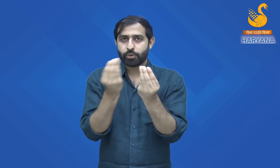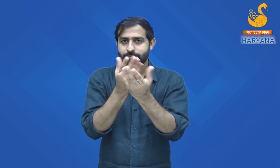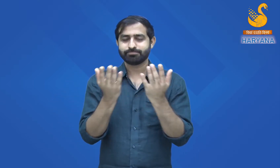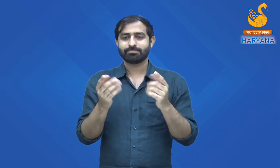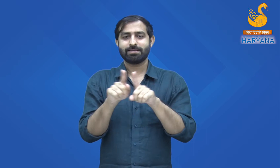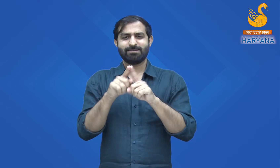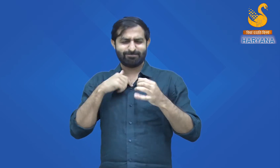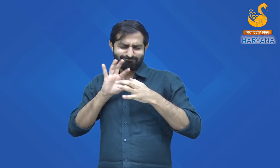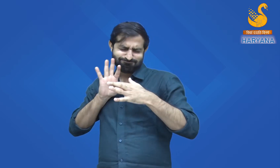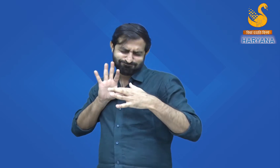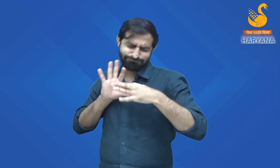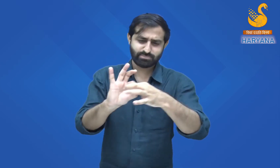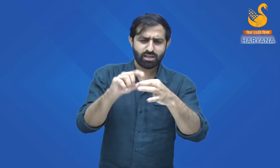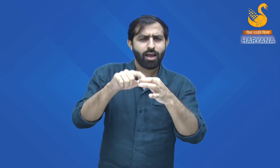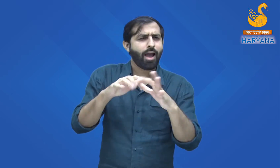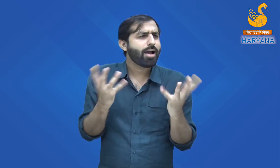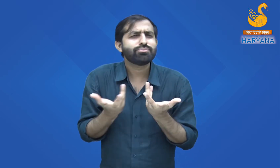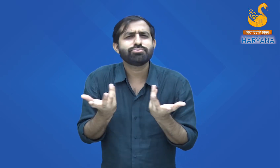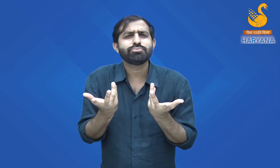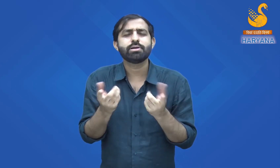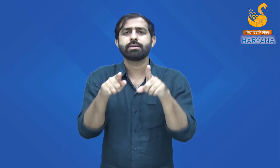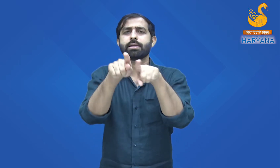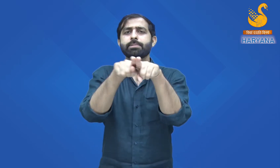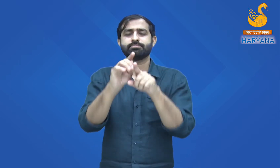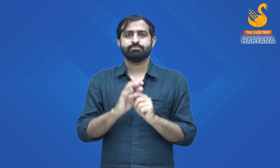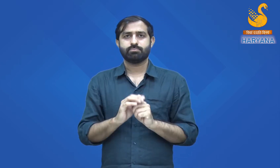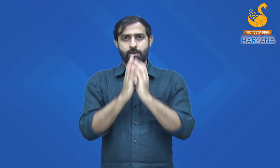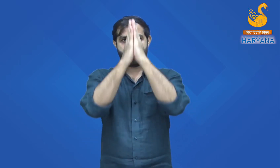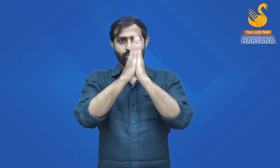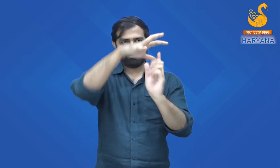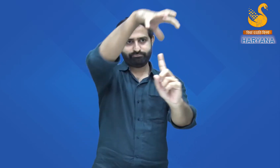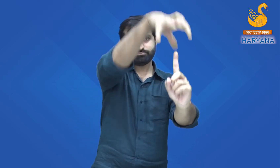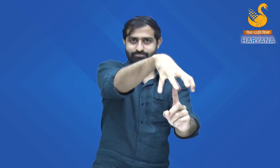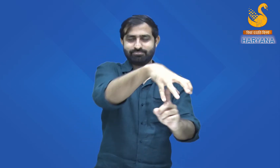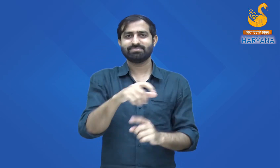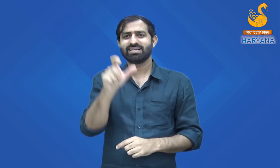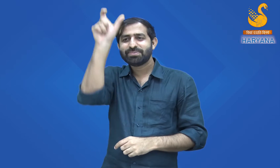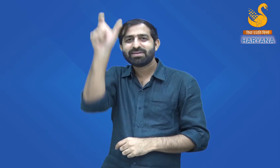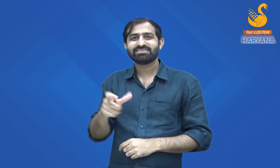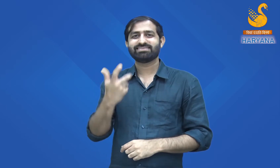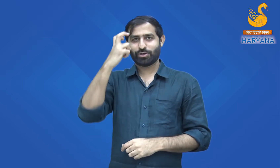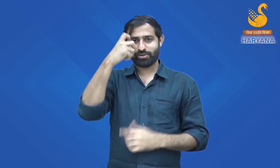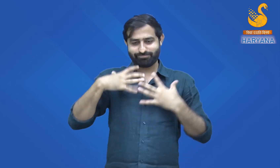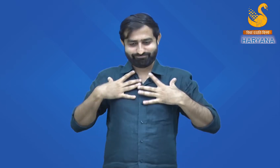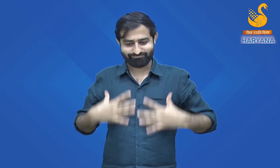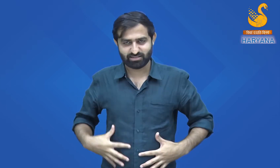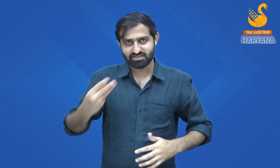How do people connect to these ideologies? Let me give you an example. We usually see Hindu priest wearing orange attire